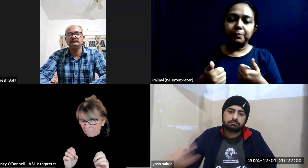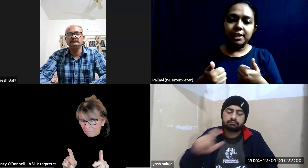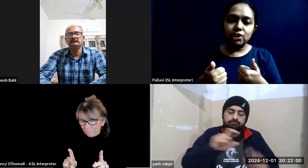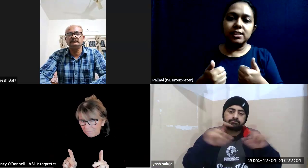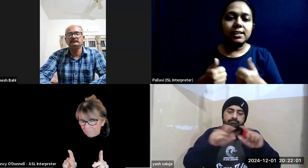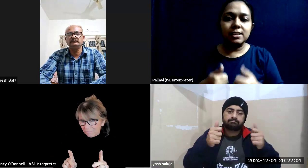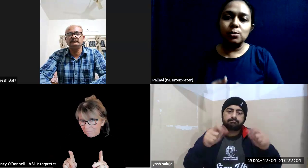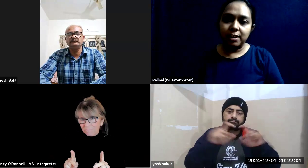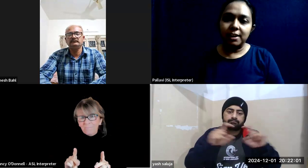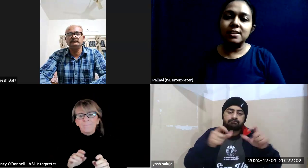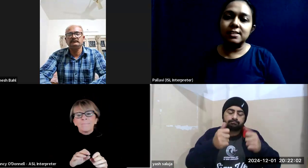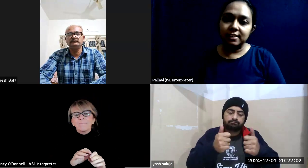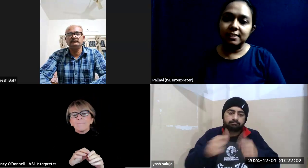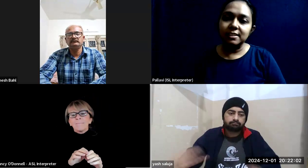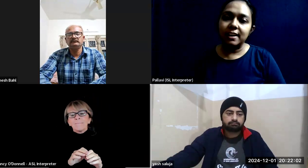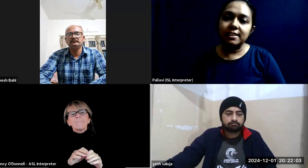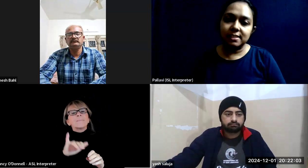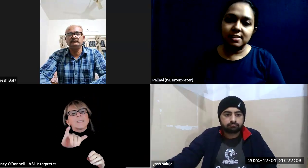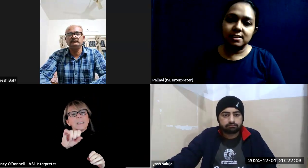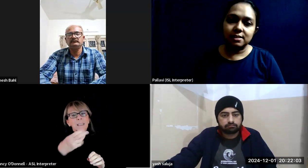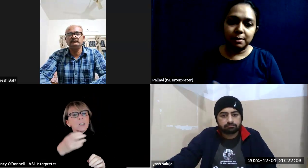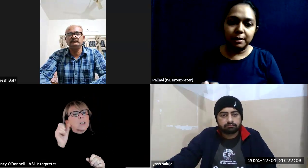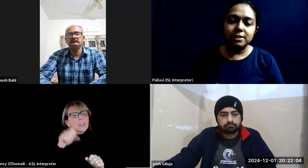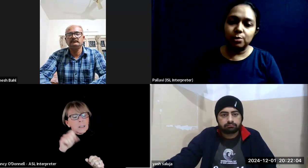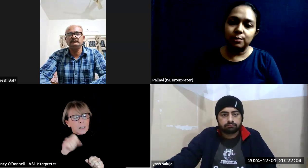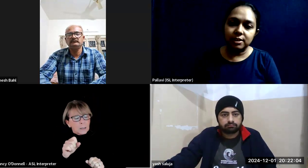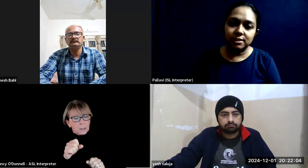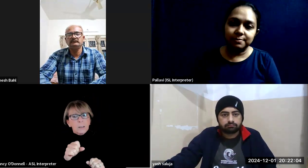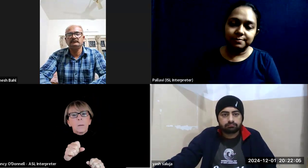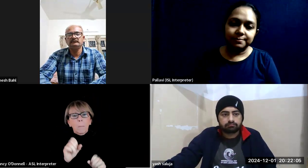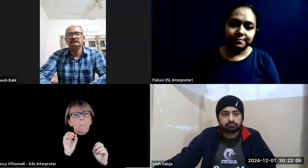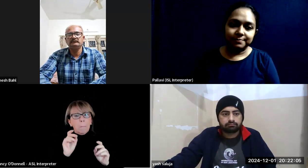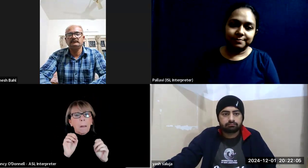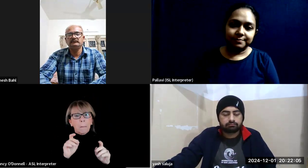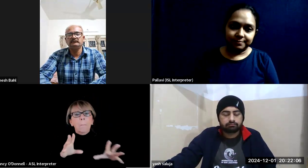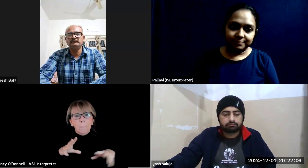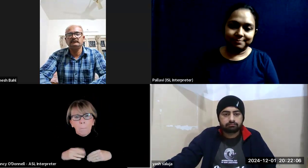[Interpreter speaking for Yash] Yash said, it's okay, it's clear and he's okay with it.